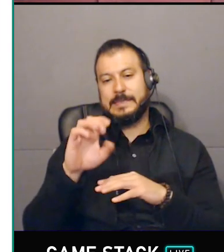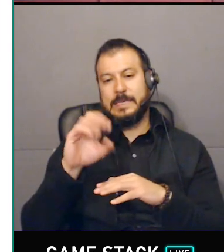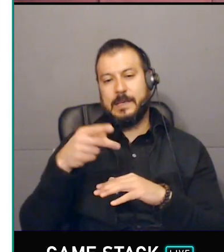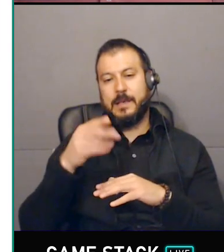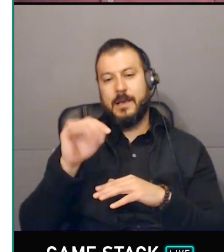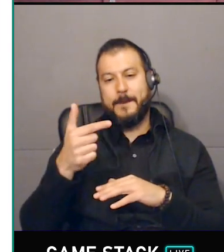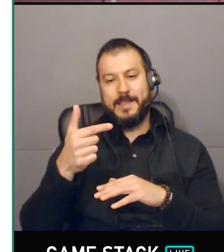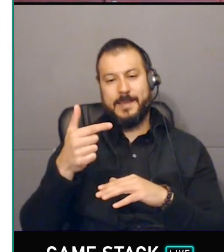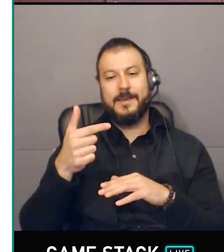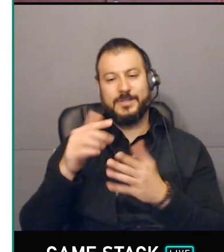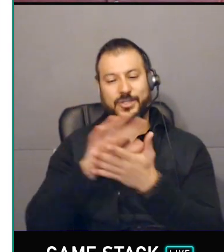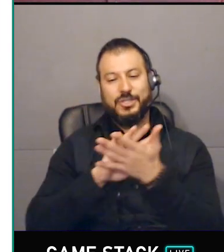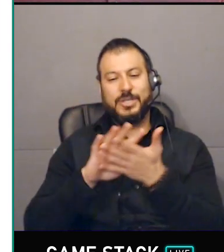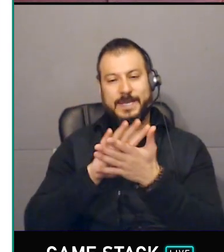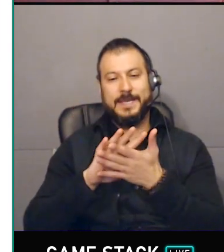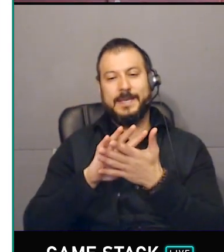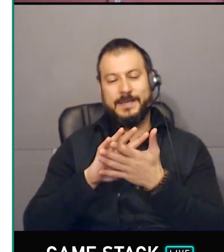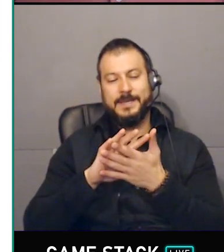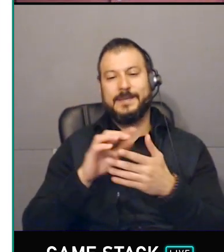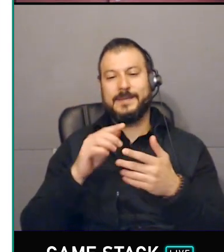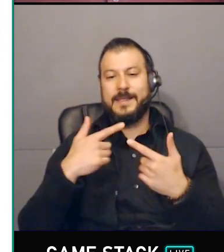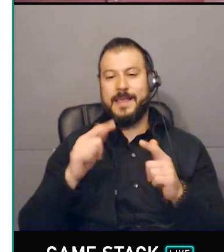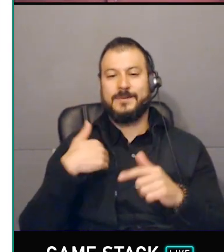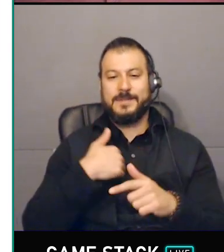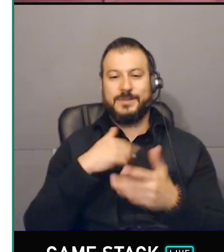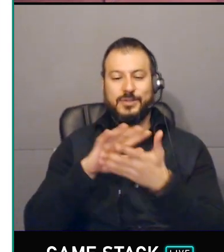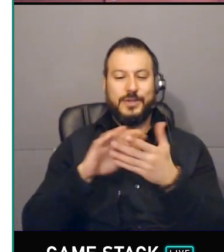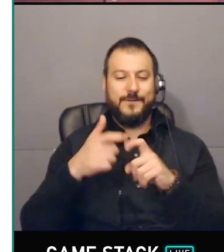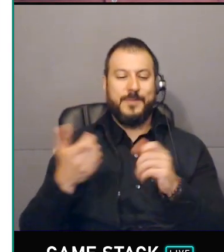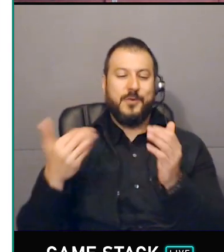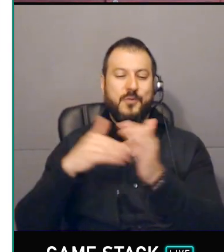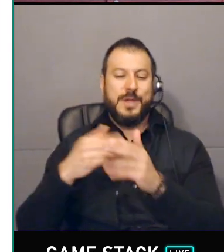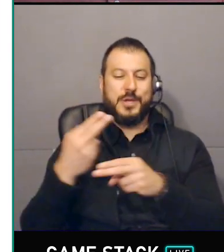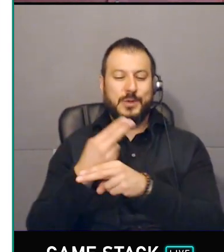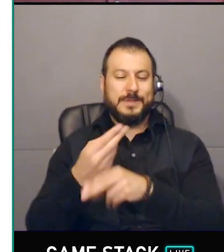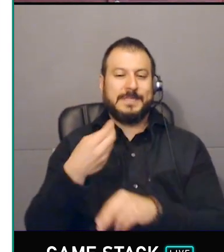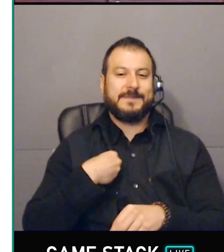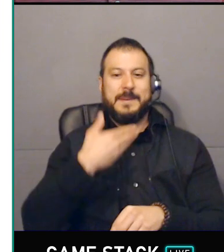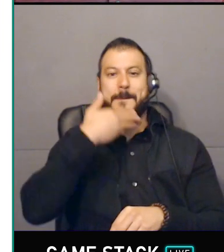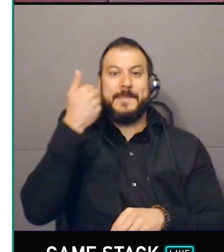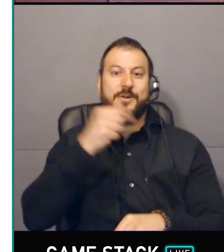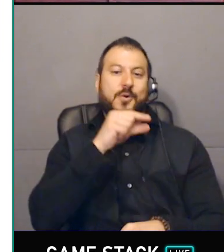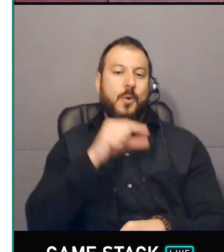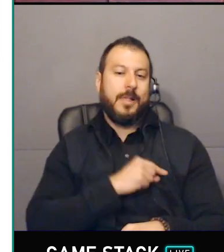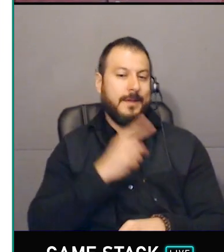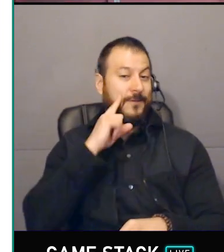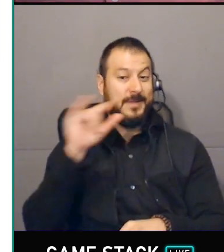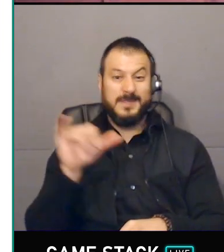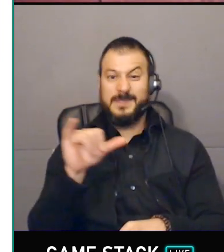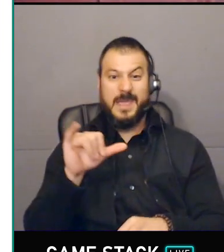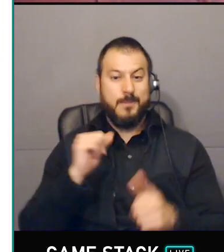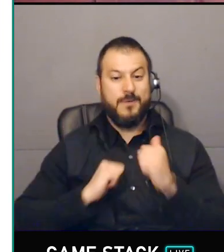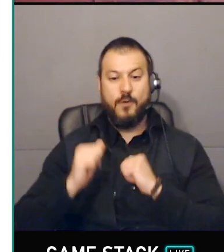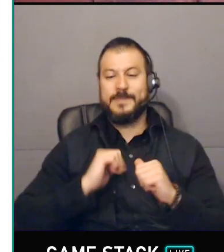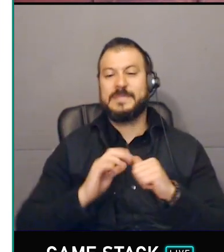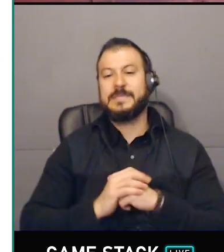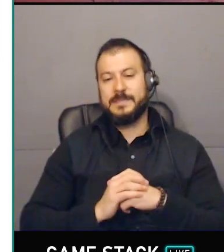which allows us to decouple the shading from the reuse, giving us better quality at the same performance.